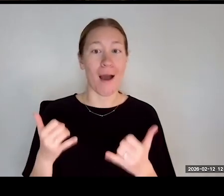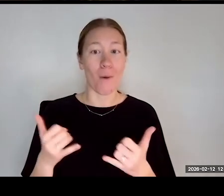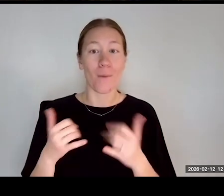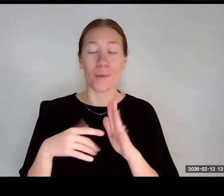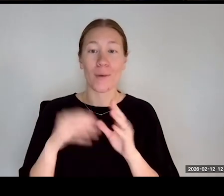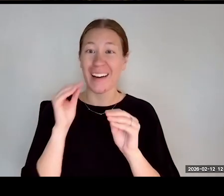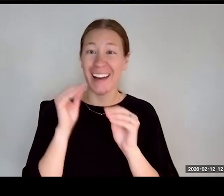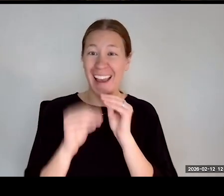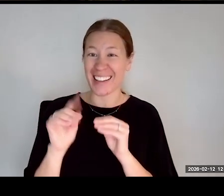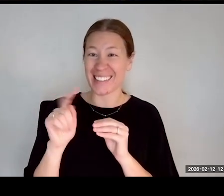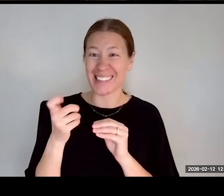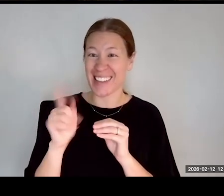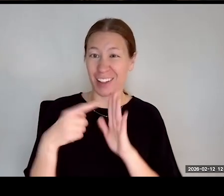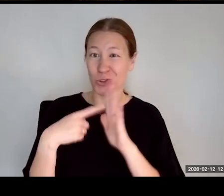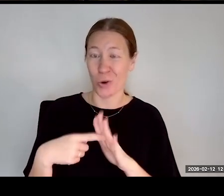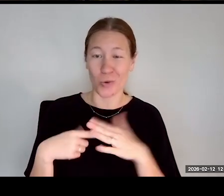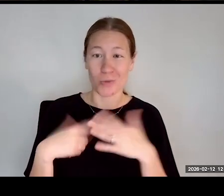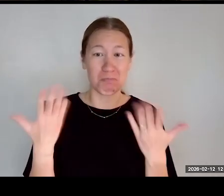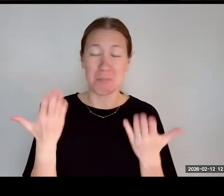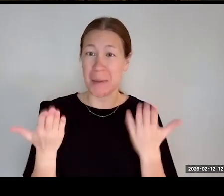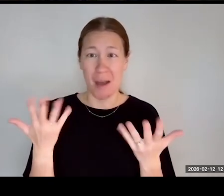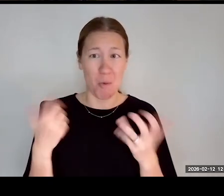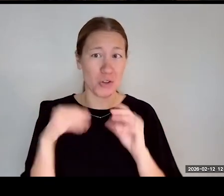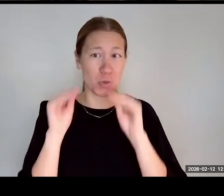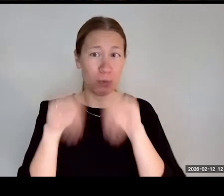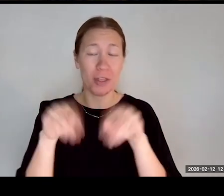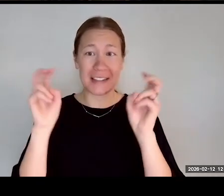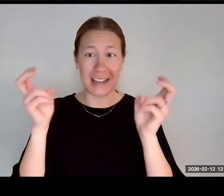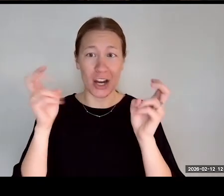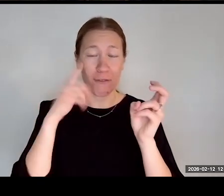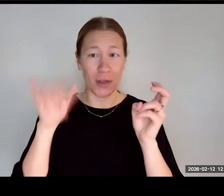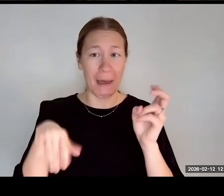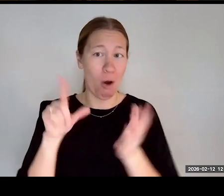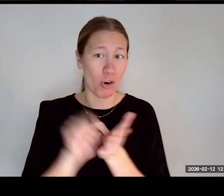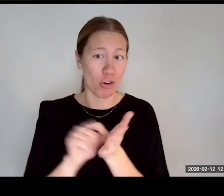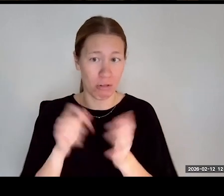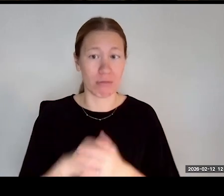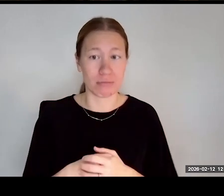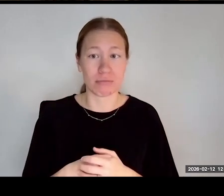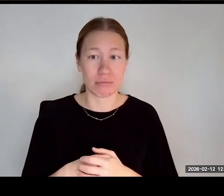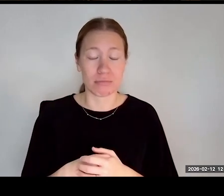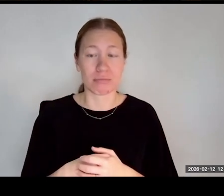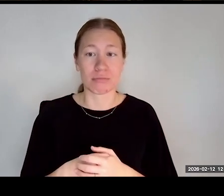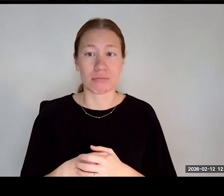and I might just wanna input the title of the article, 'cause that helps explain what it's going to. So I'm gonna say what to expect